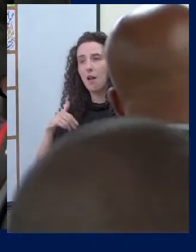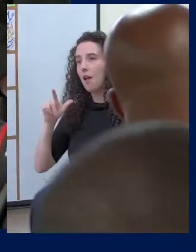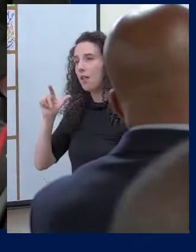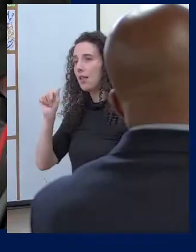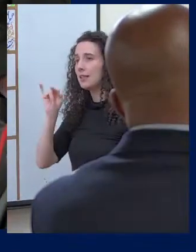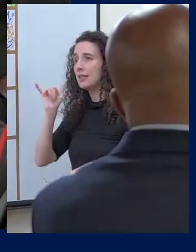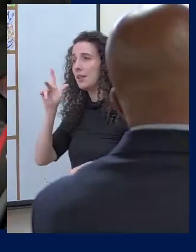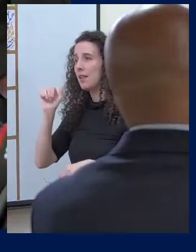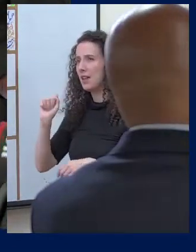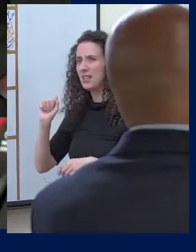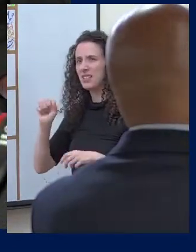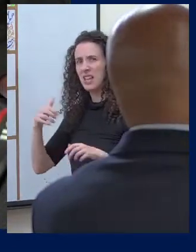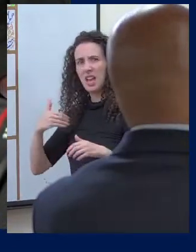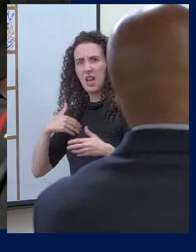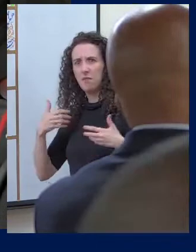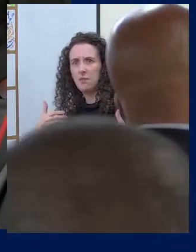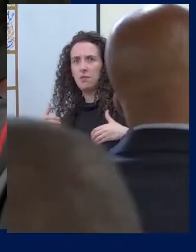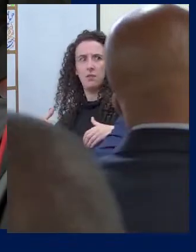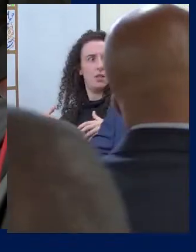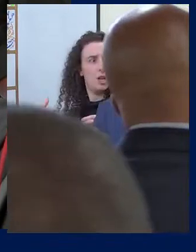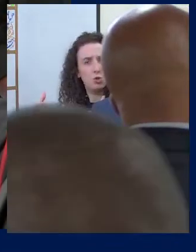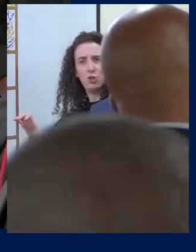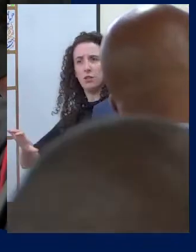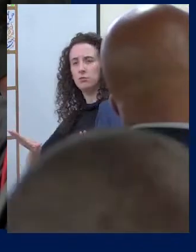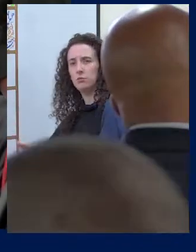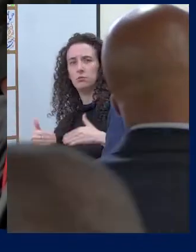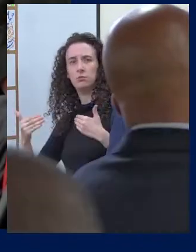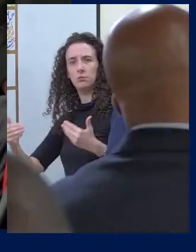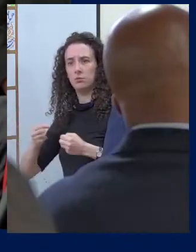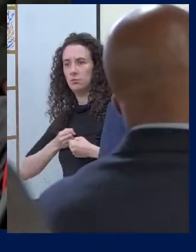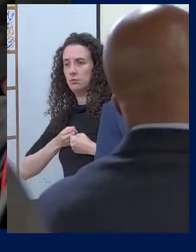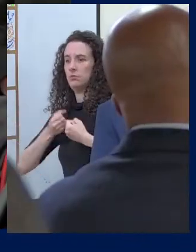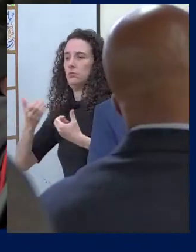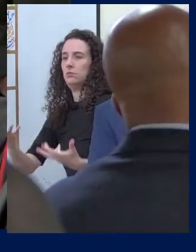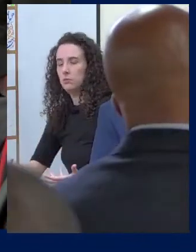open up and be themselves and succeed. It is a thrill to be here.